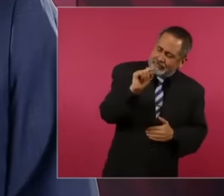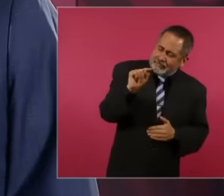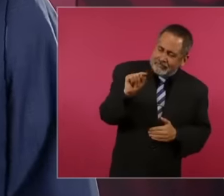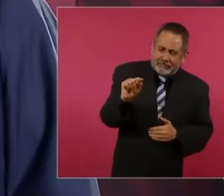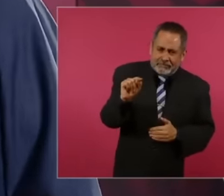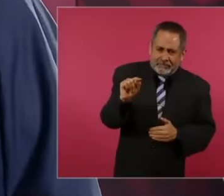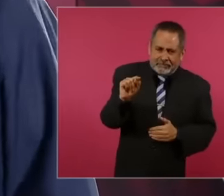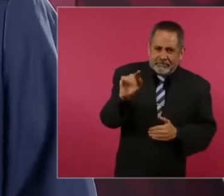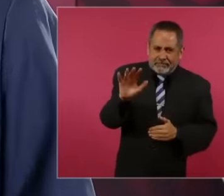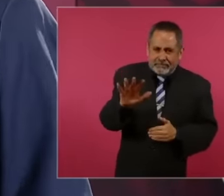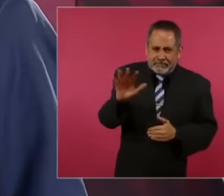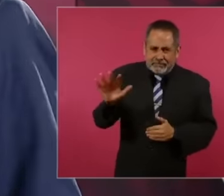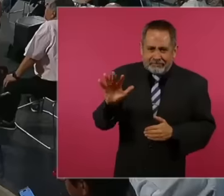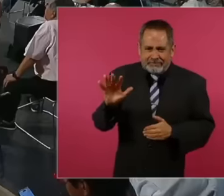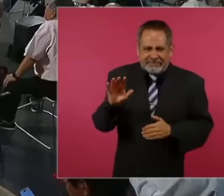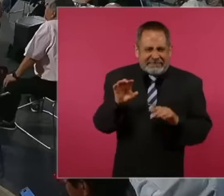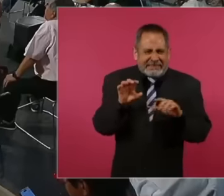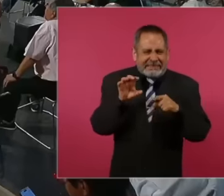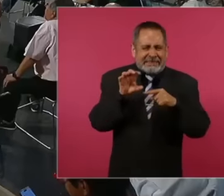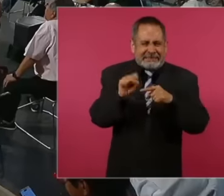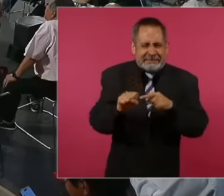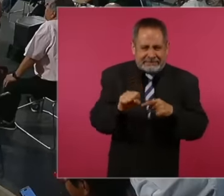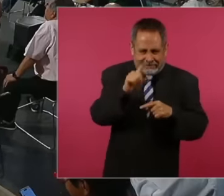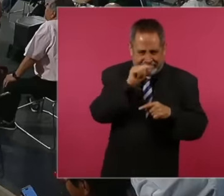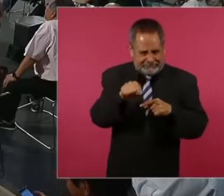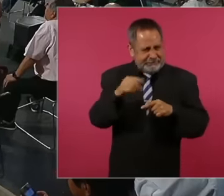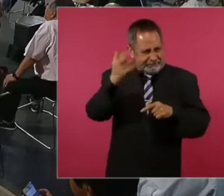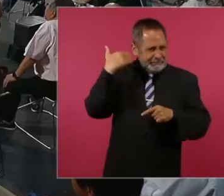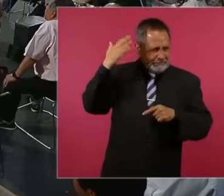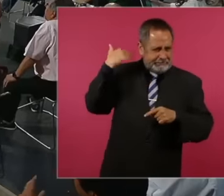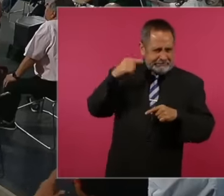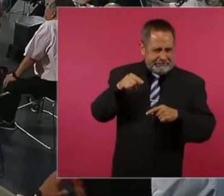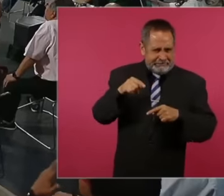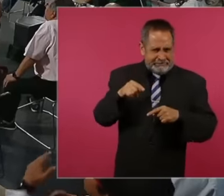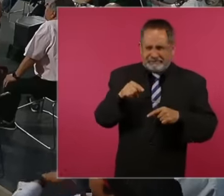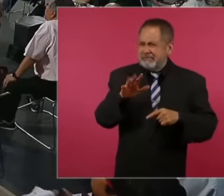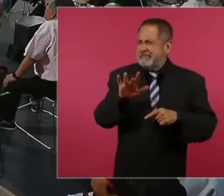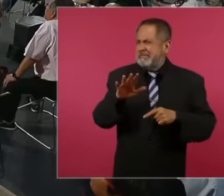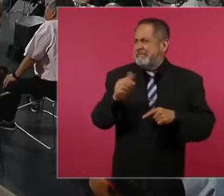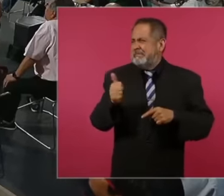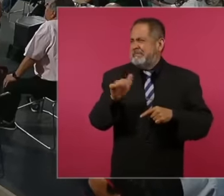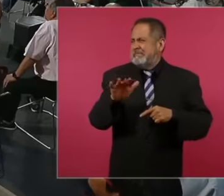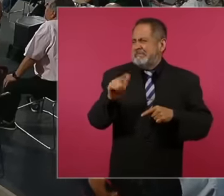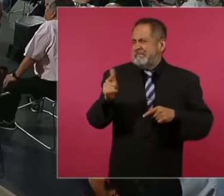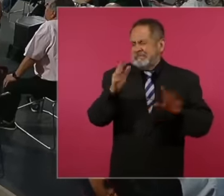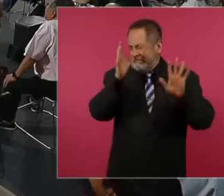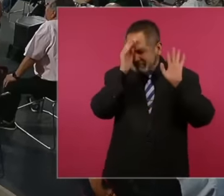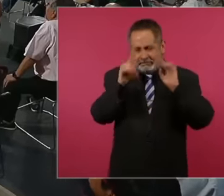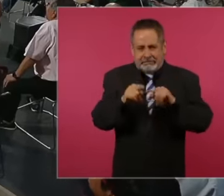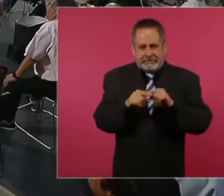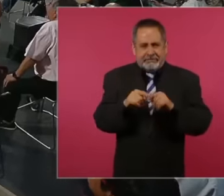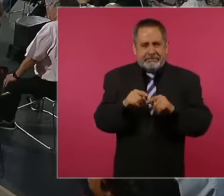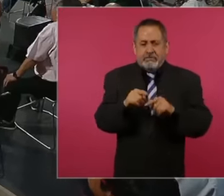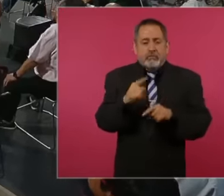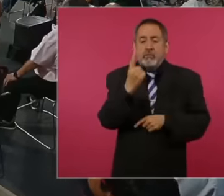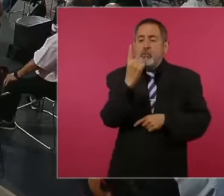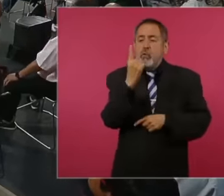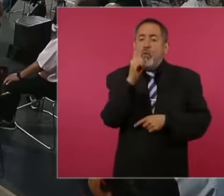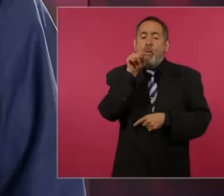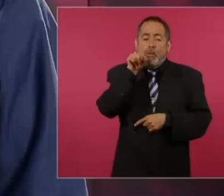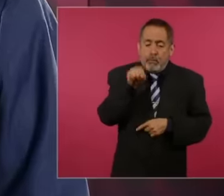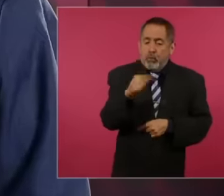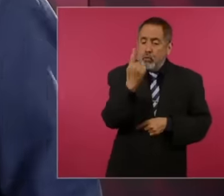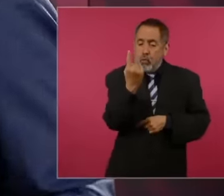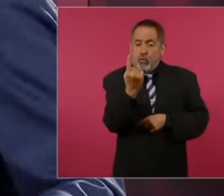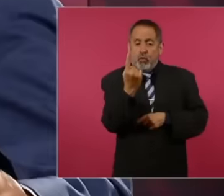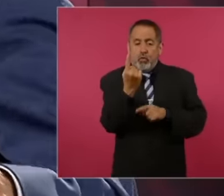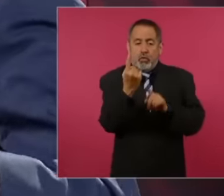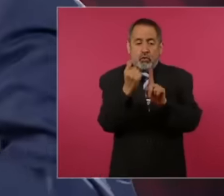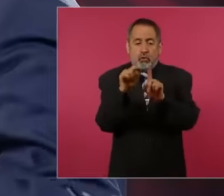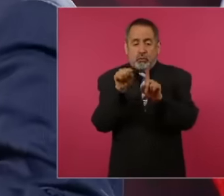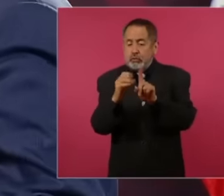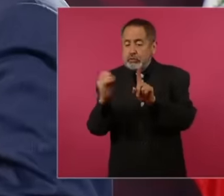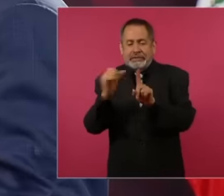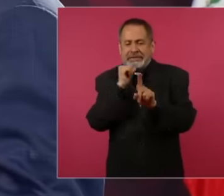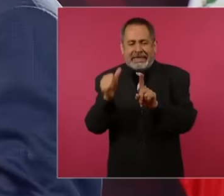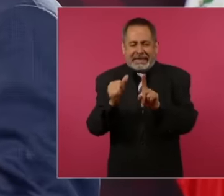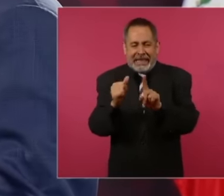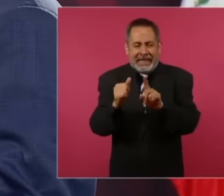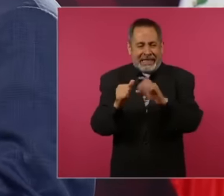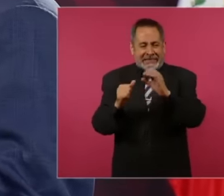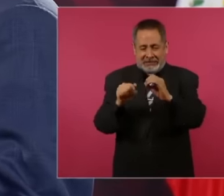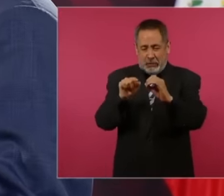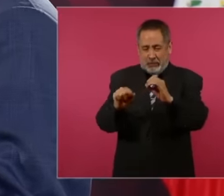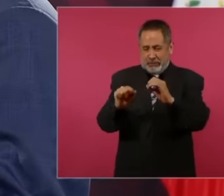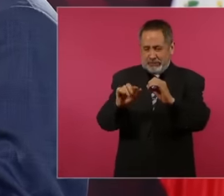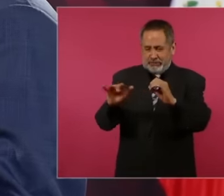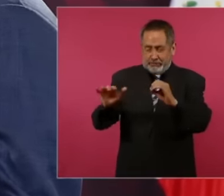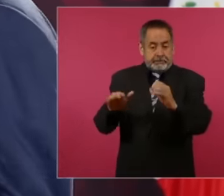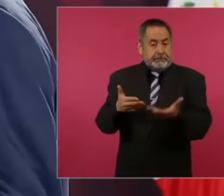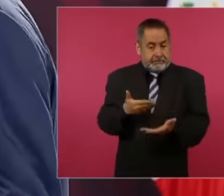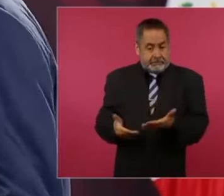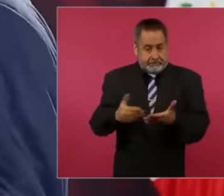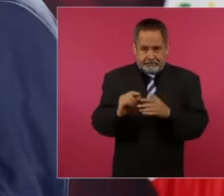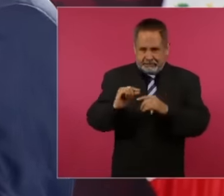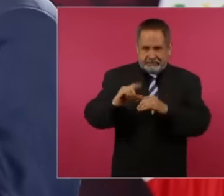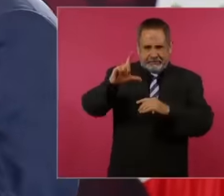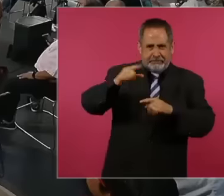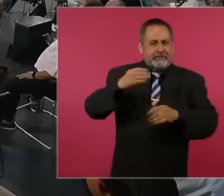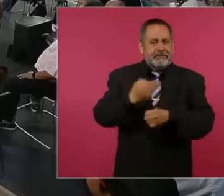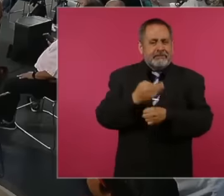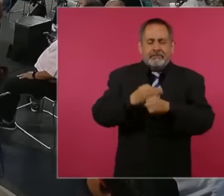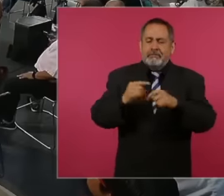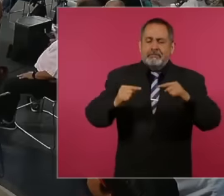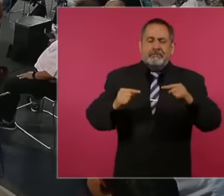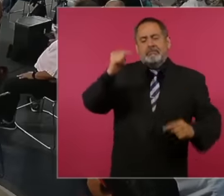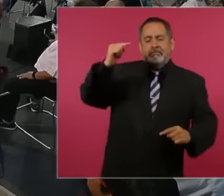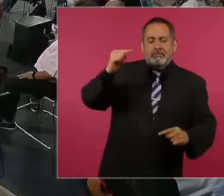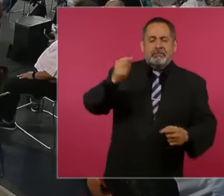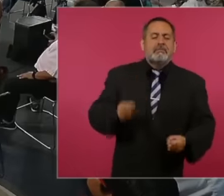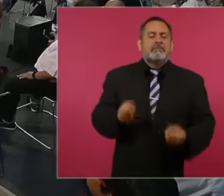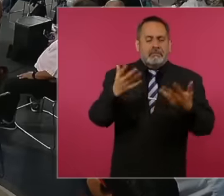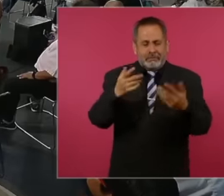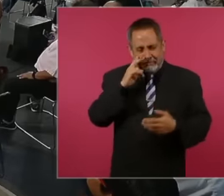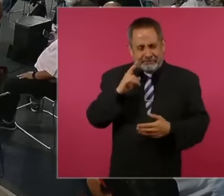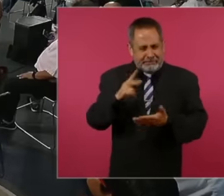55 56 57 it did not reach a point here we are talking let's see repeat it as soon as it comes back so